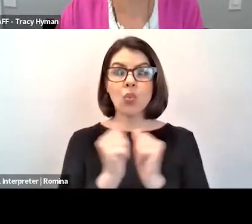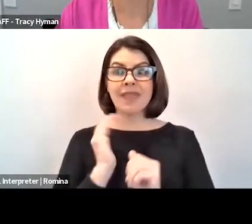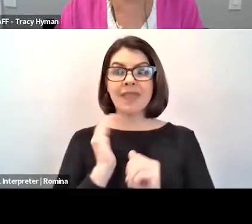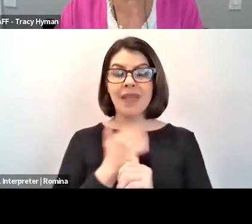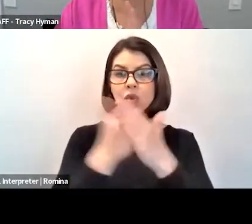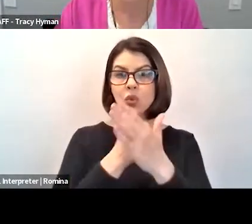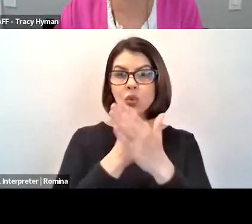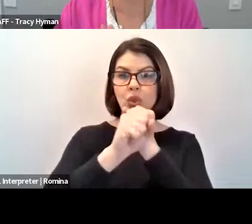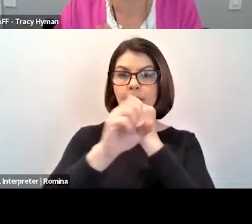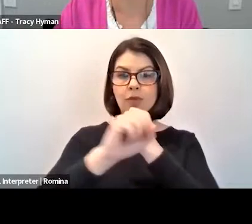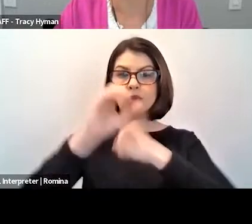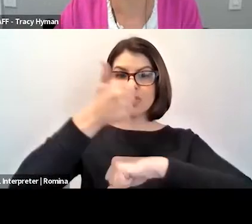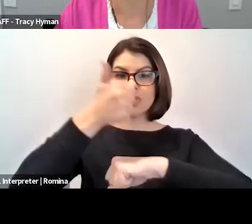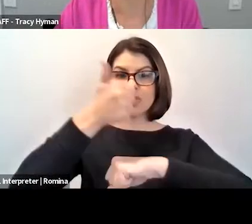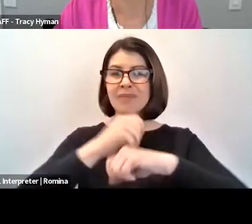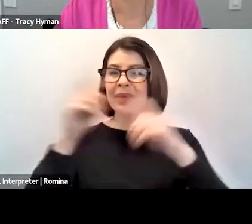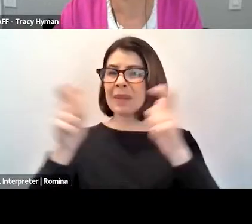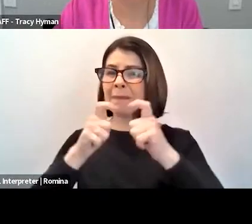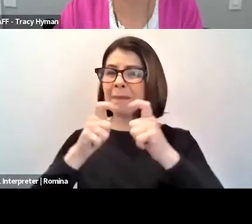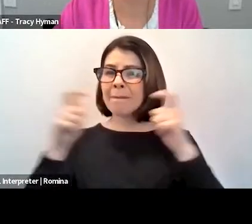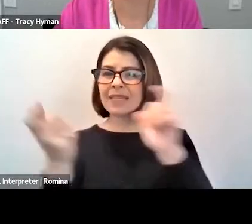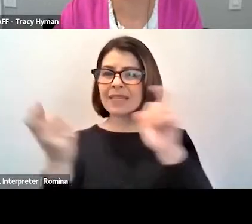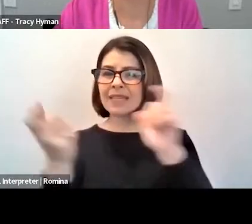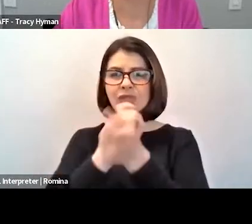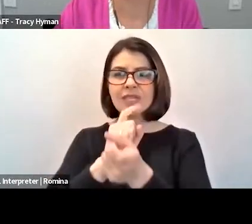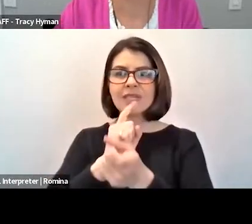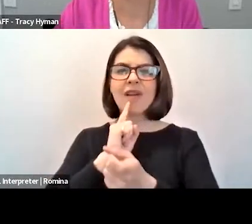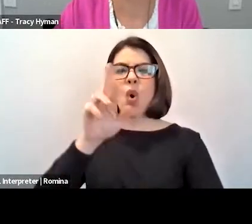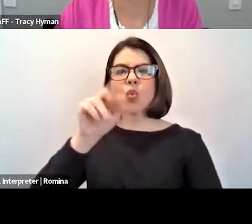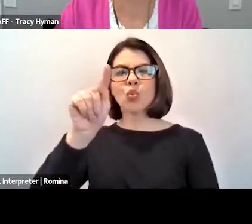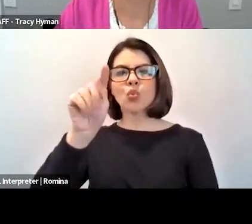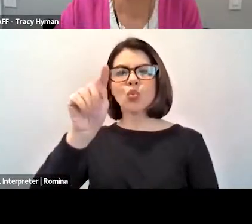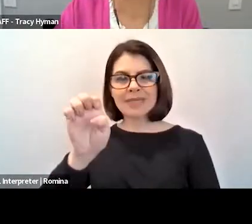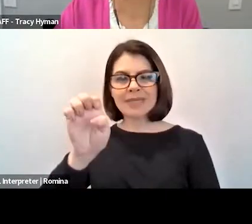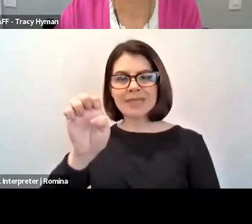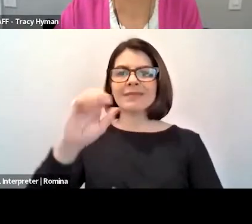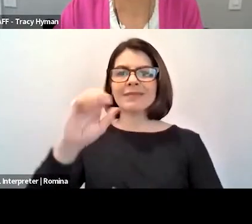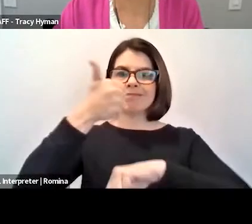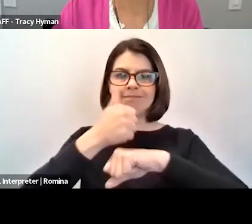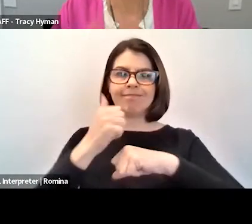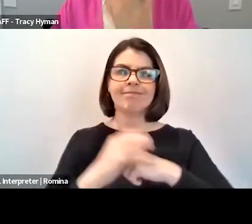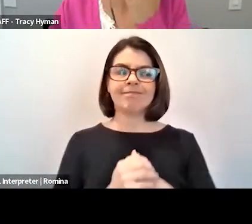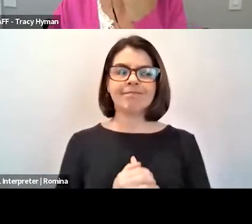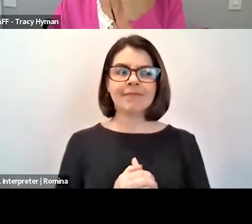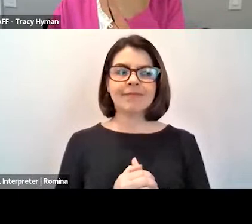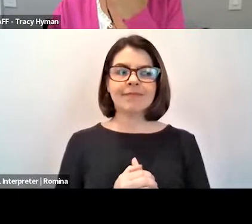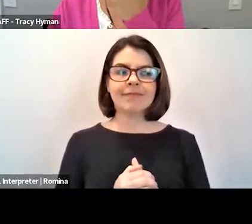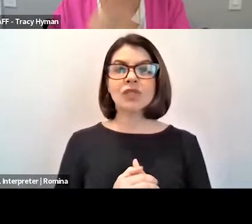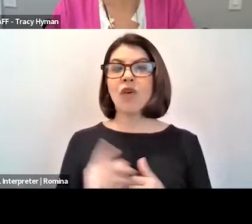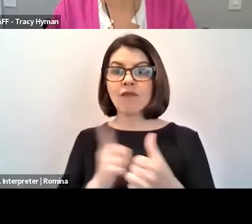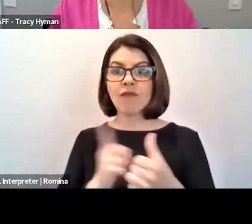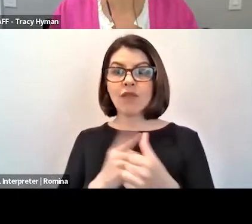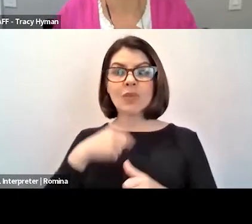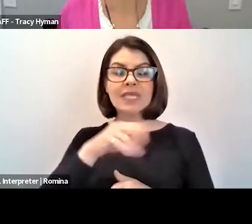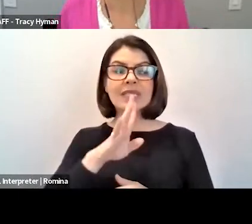one of the biggest changes are our rate structures. So let's first talk about what are the types